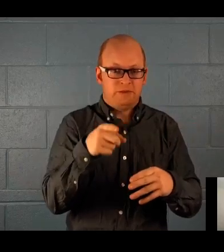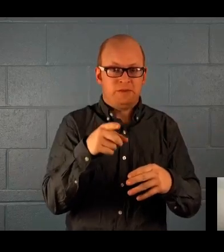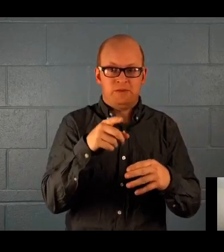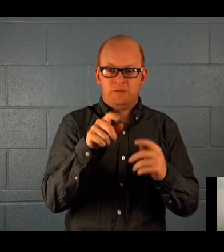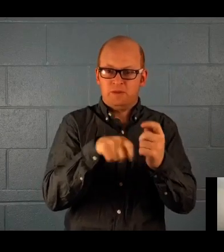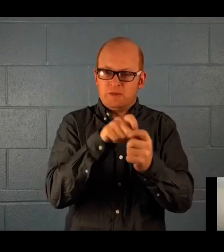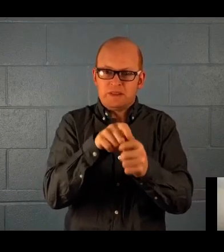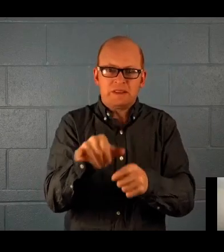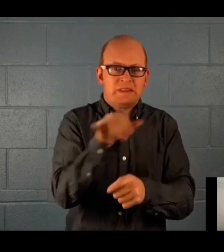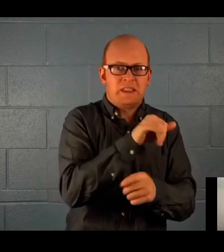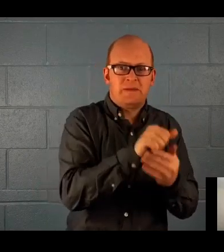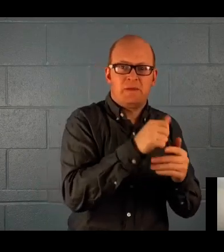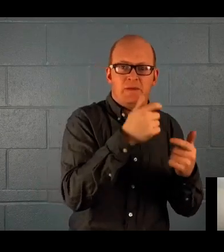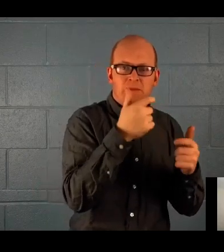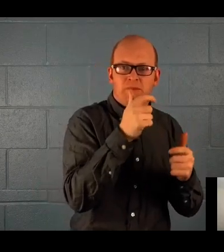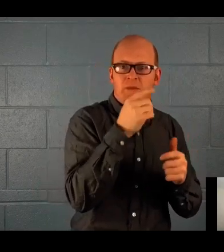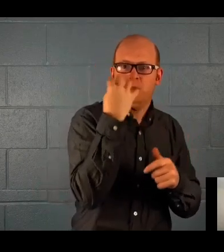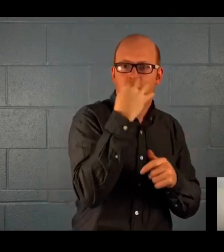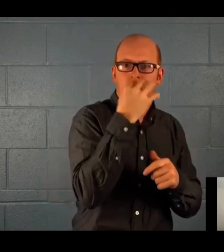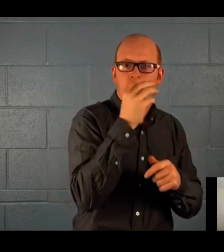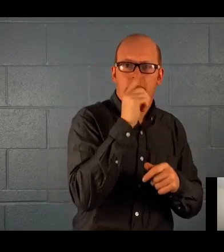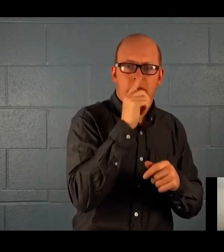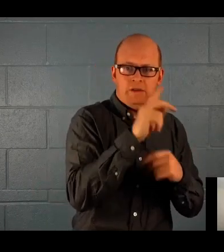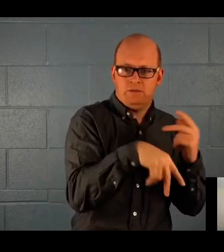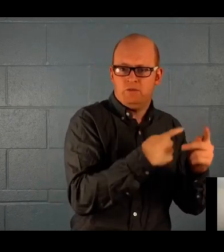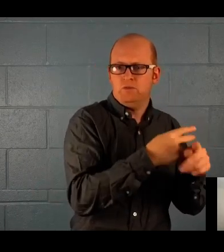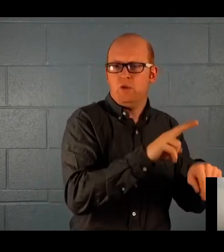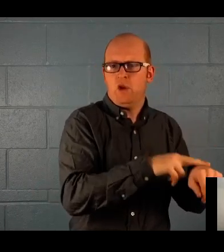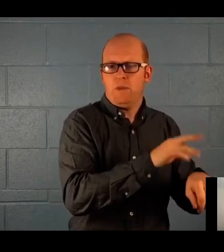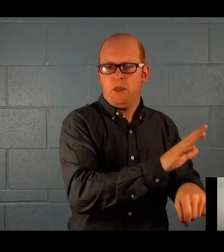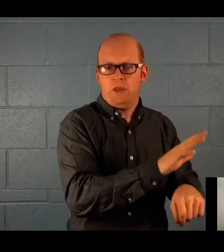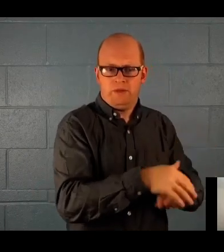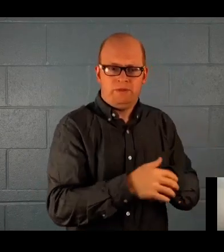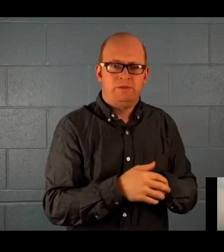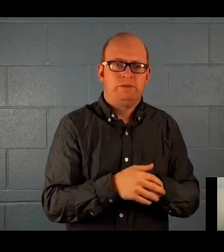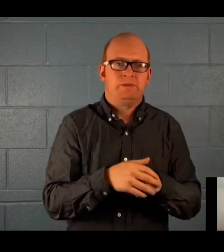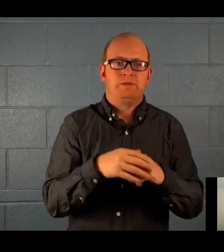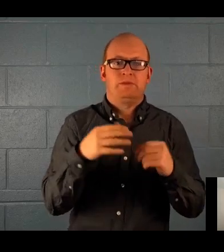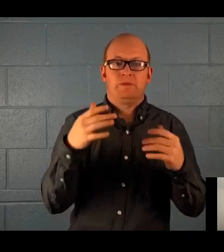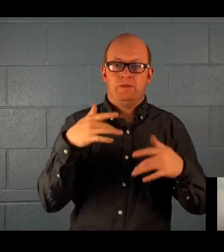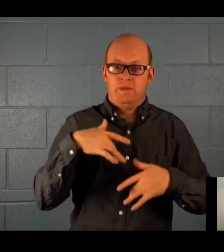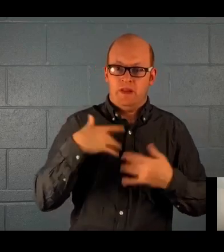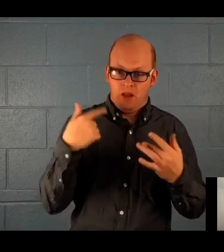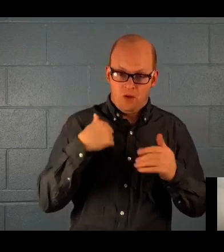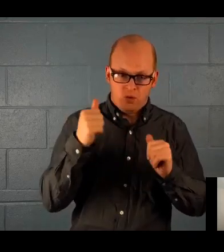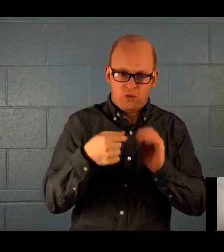Excitingly we were able to use this fragmented AAV to correct both the melanasome migration